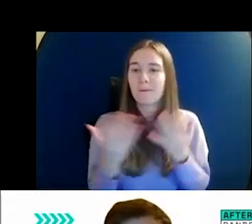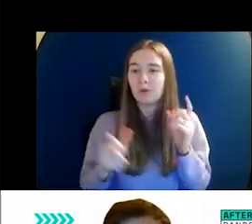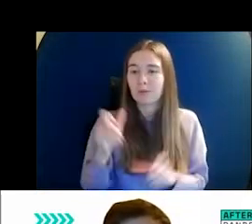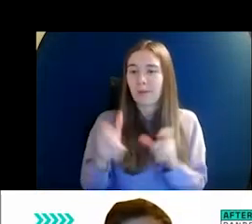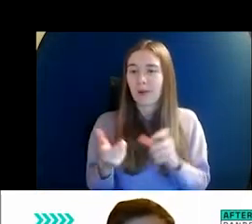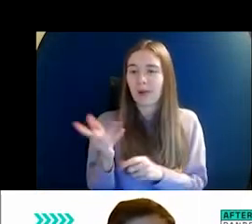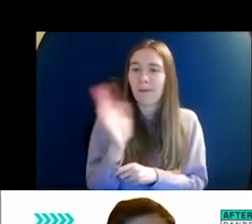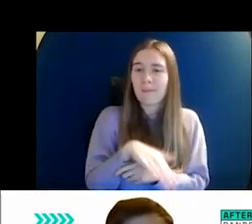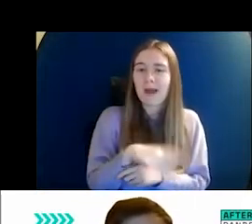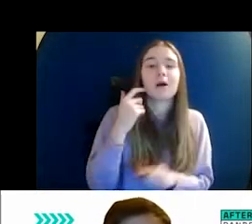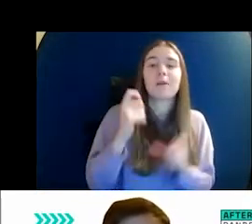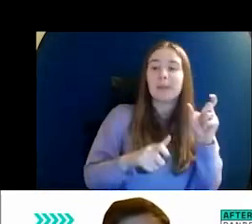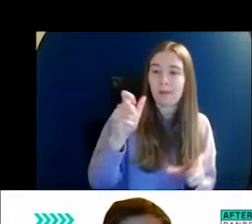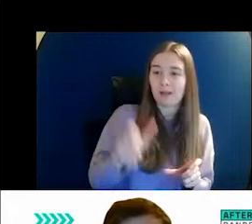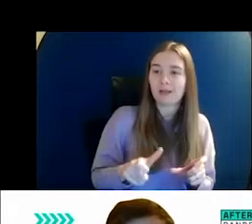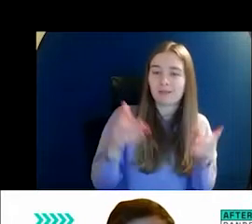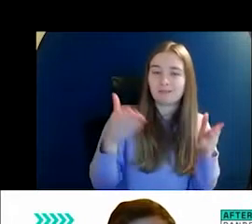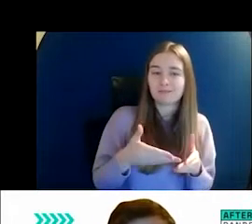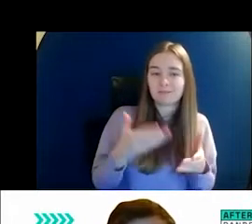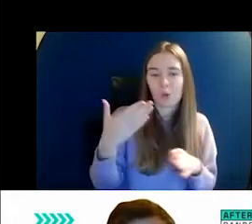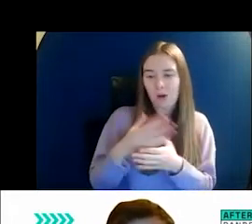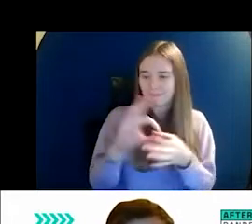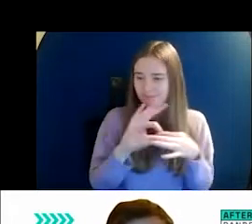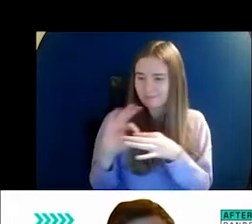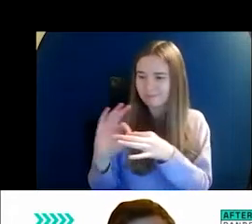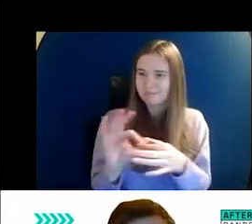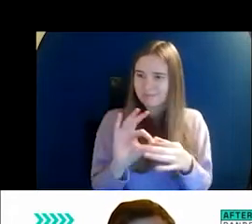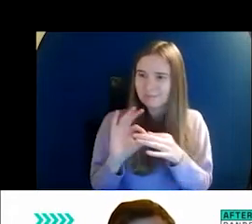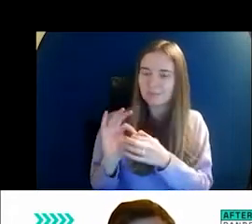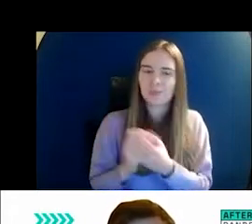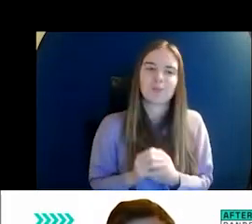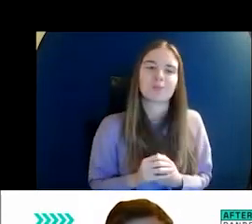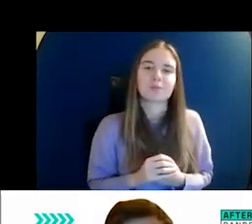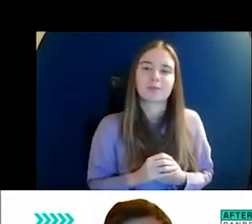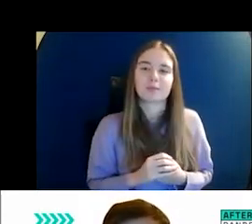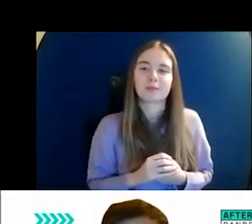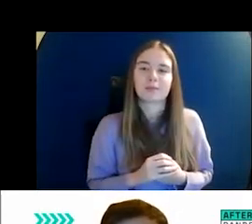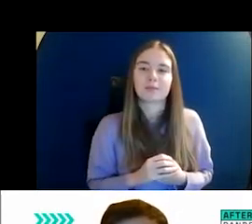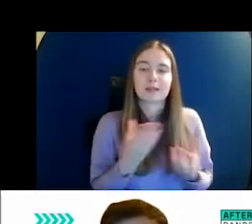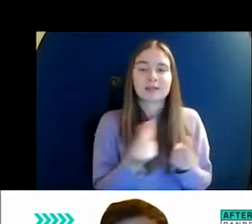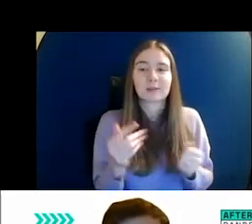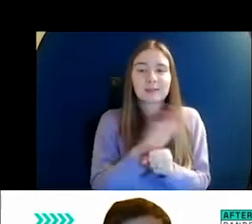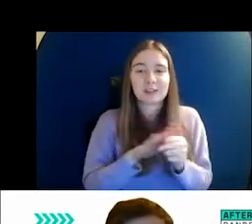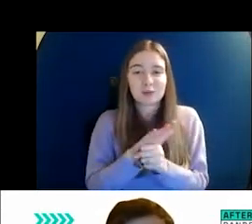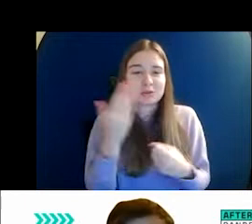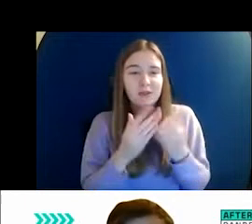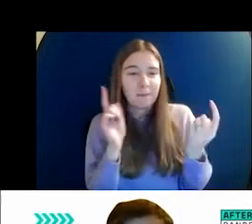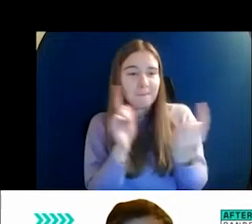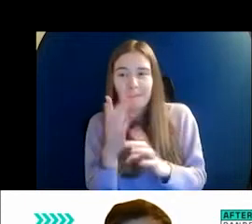were all young people working together and collaboratively, when in some cases, they'd never met each other before.